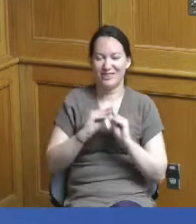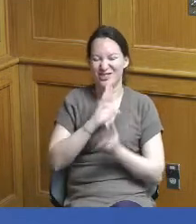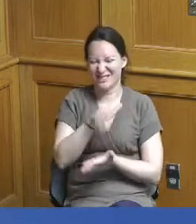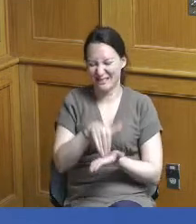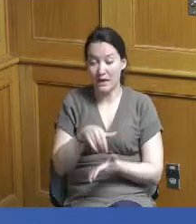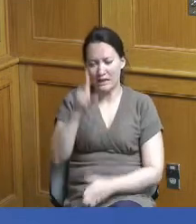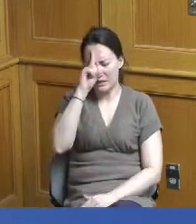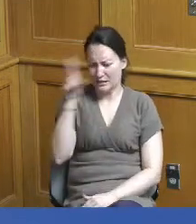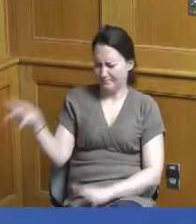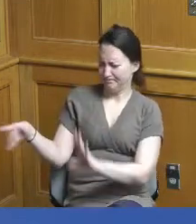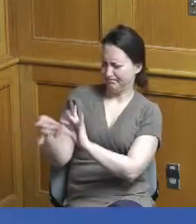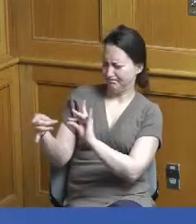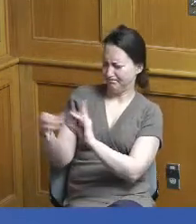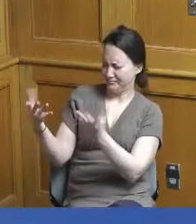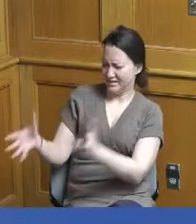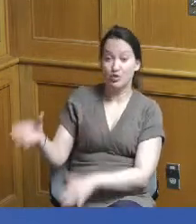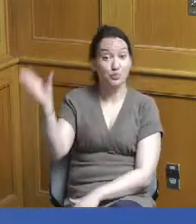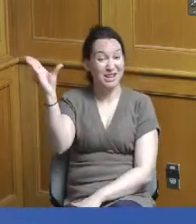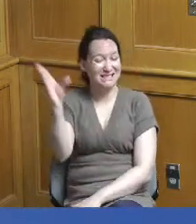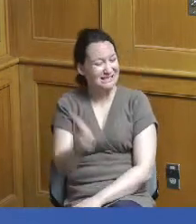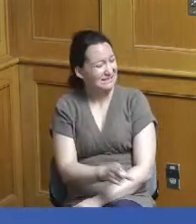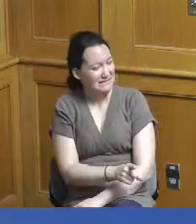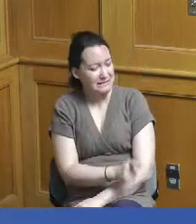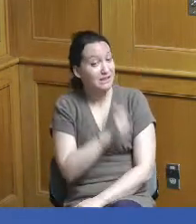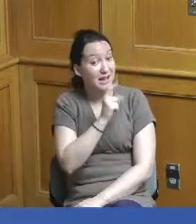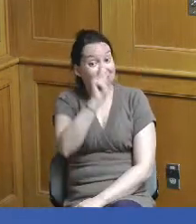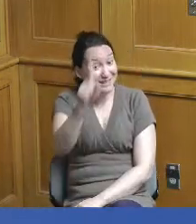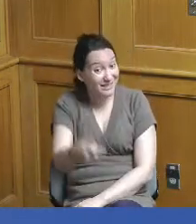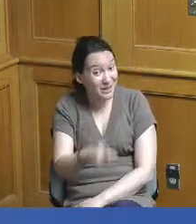he indicated in his presentation that that's probably not all that would be that this would